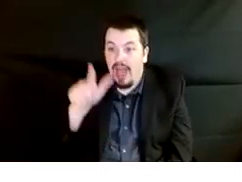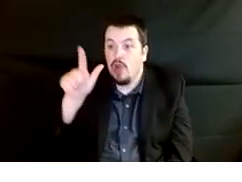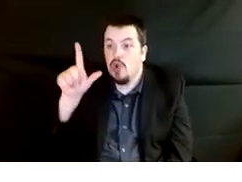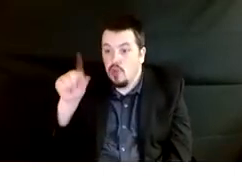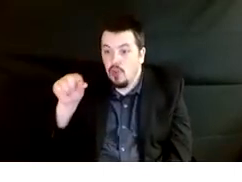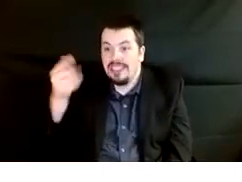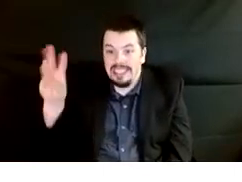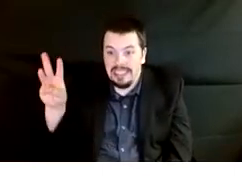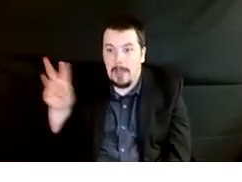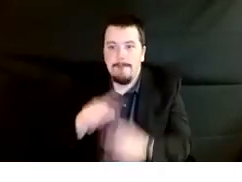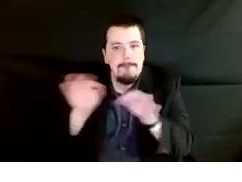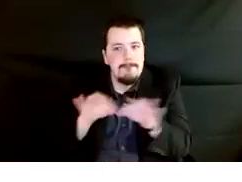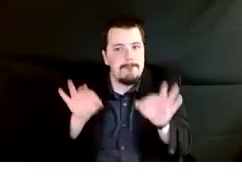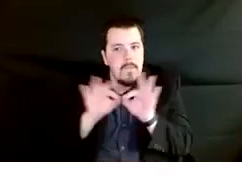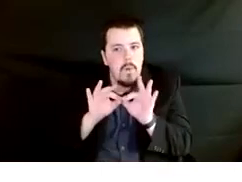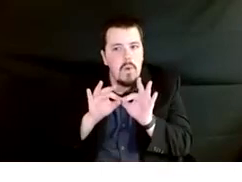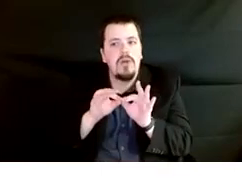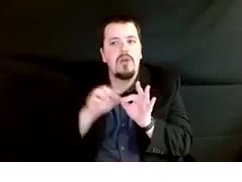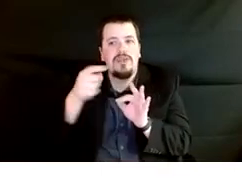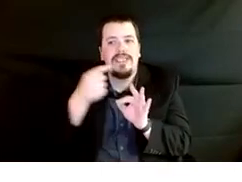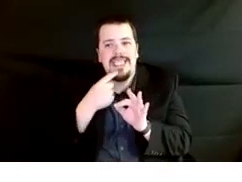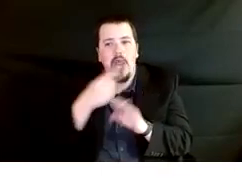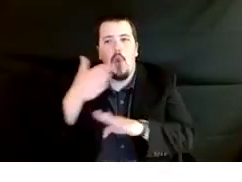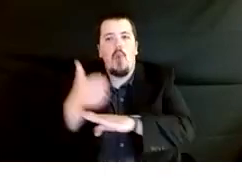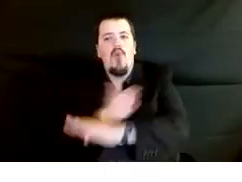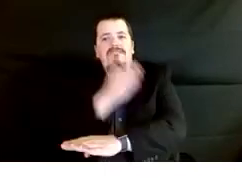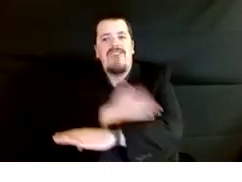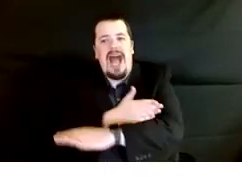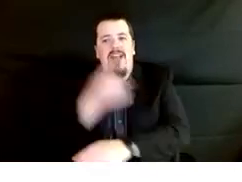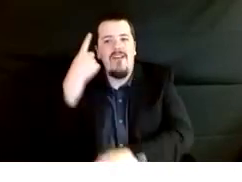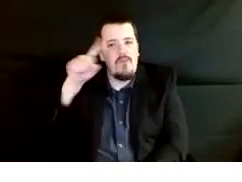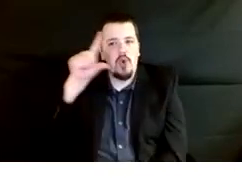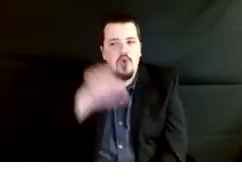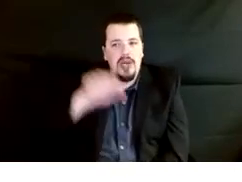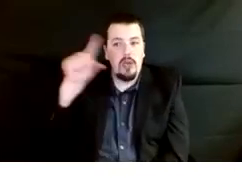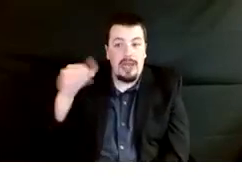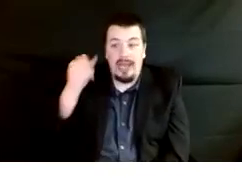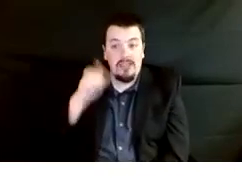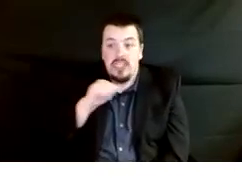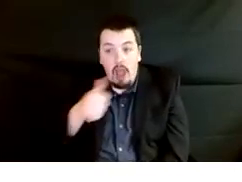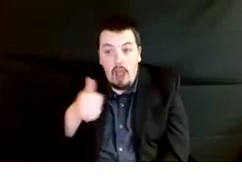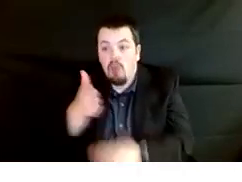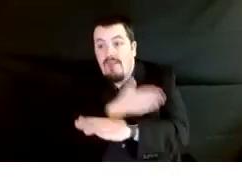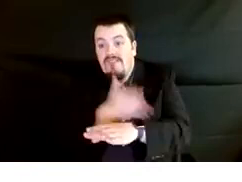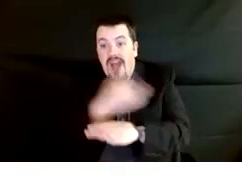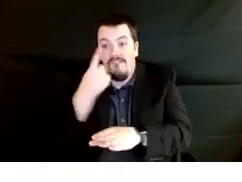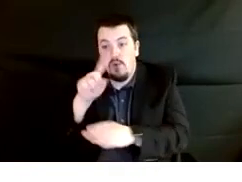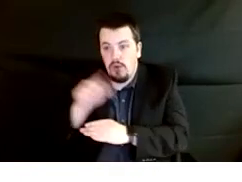is that it also needs to say revised 2020.... if it's not the revised 2020, it is not the right version